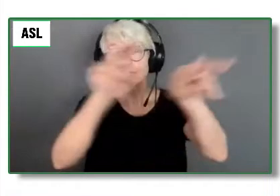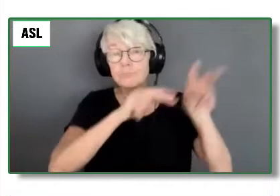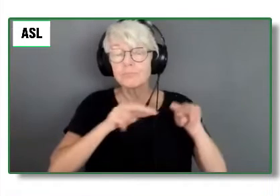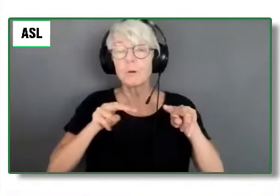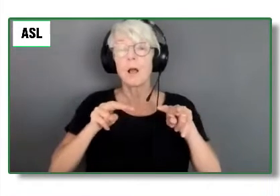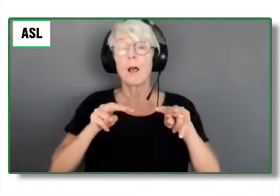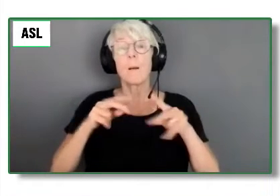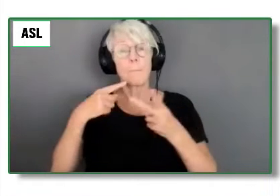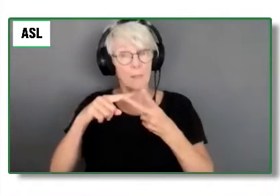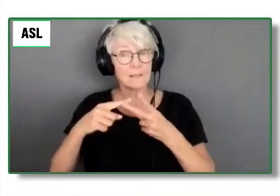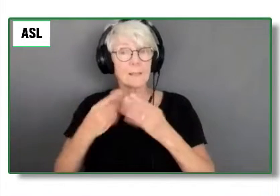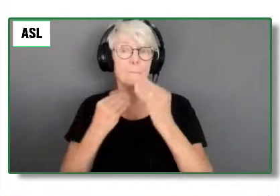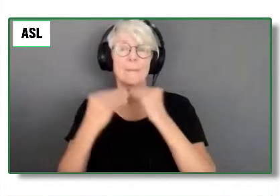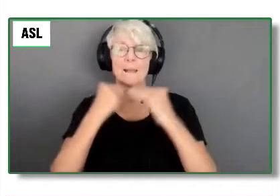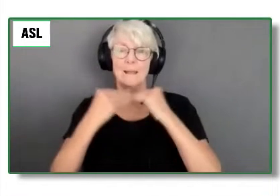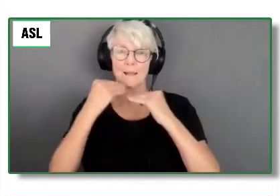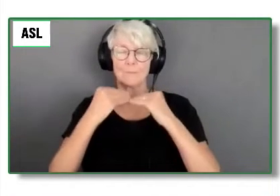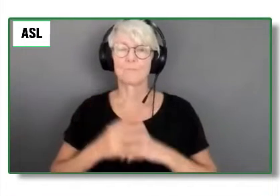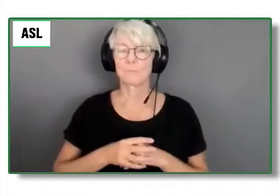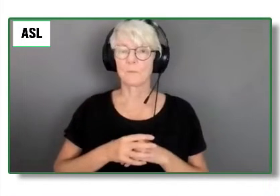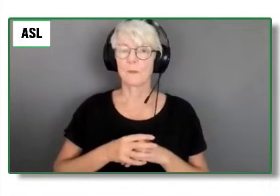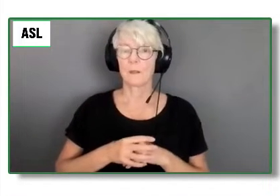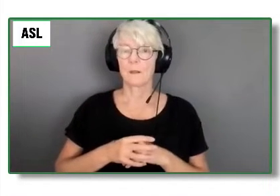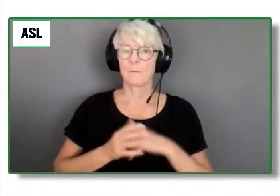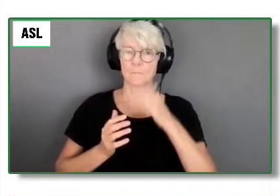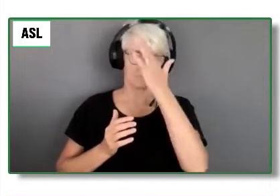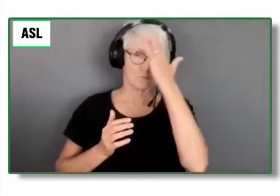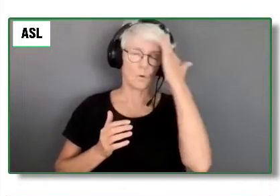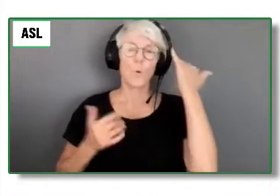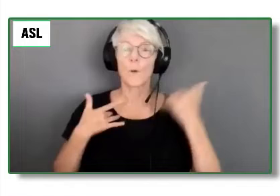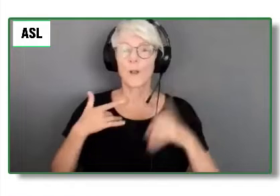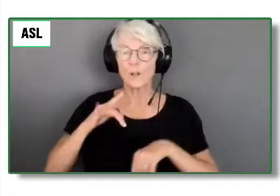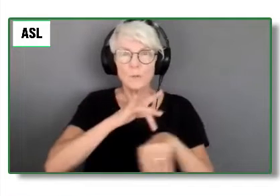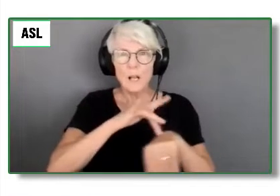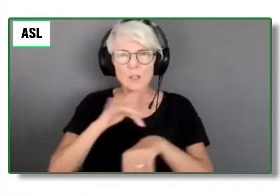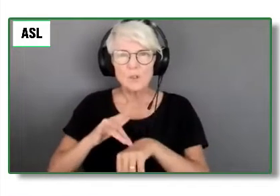We also got to check out skulls, plants and other pelts,